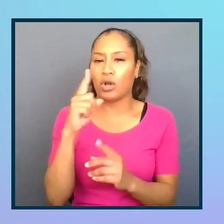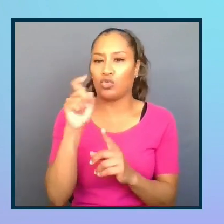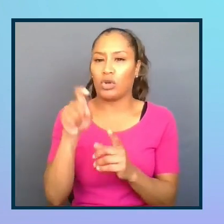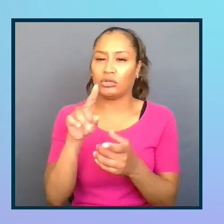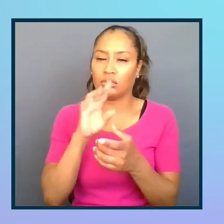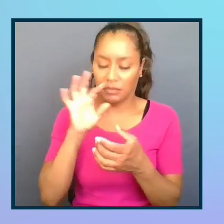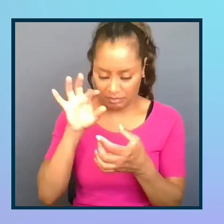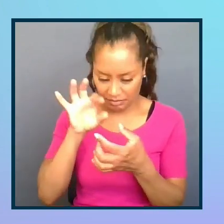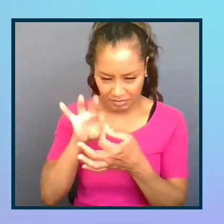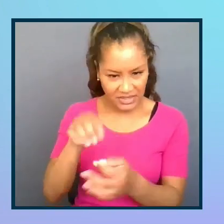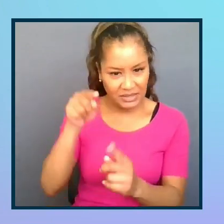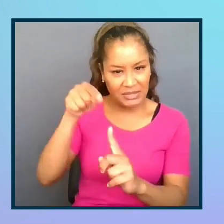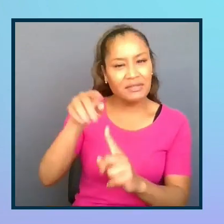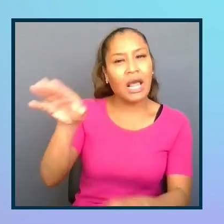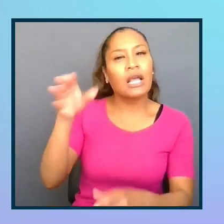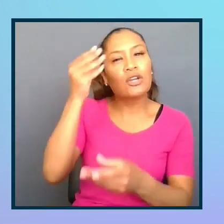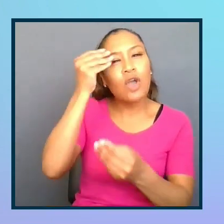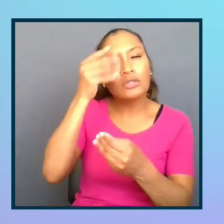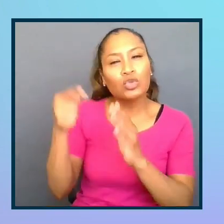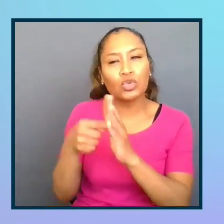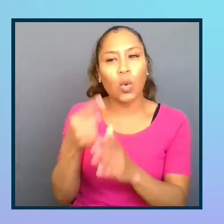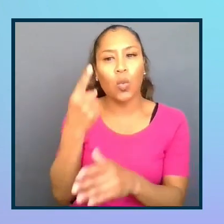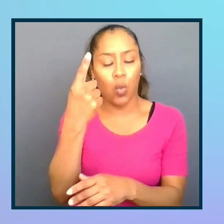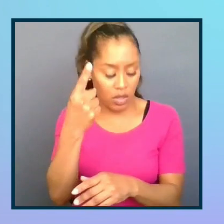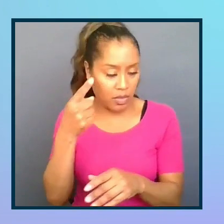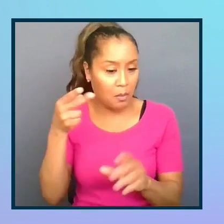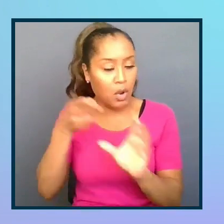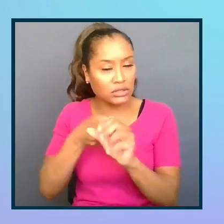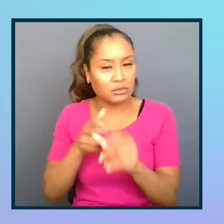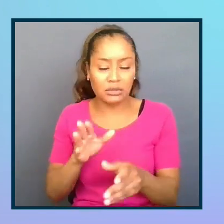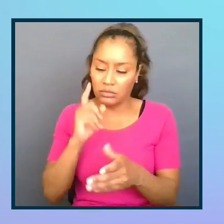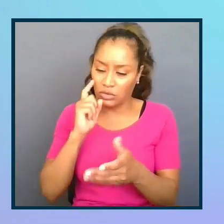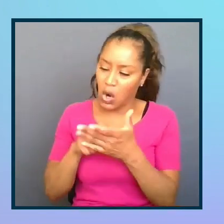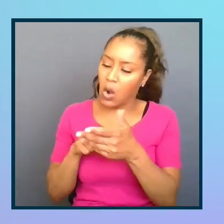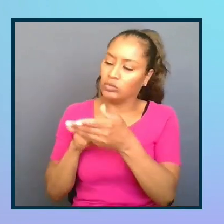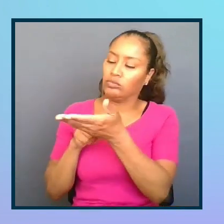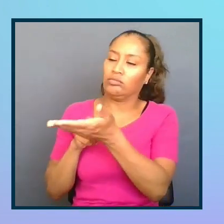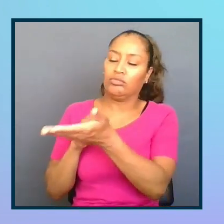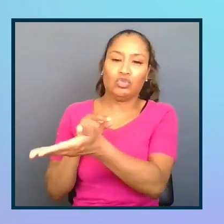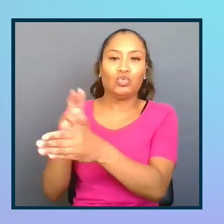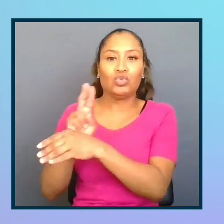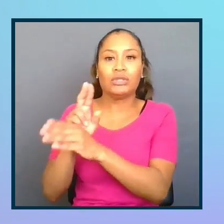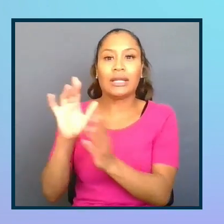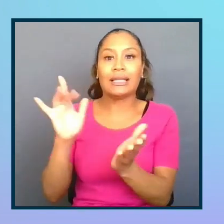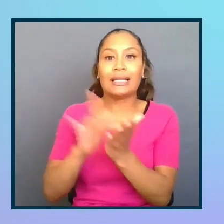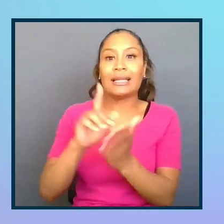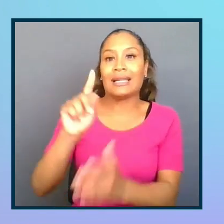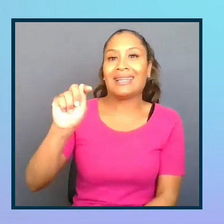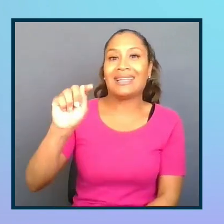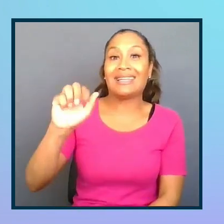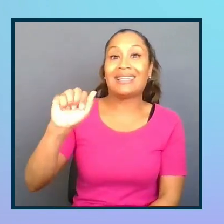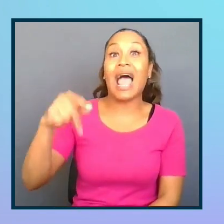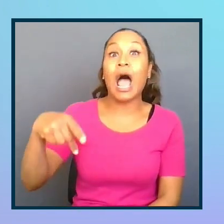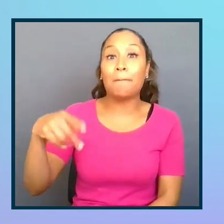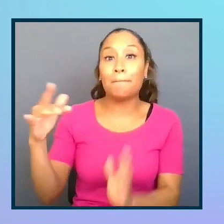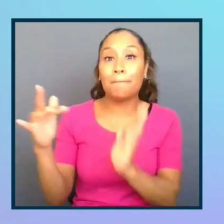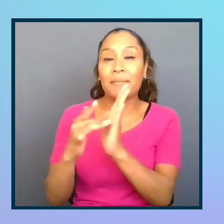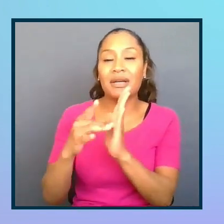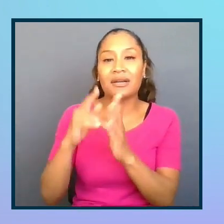So one of our participants noticed that you utilize tap for details. So how do you balance language like that